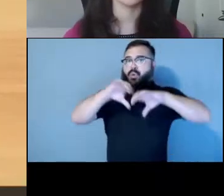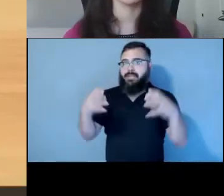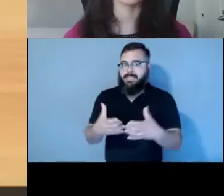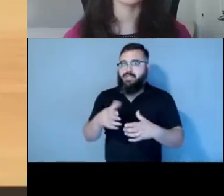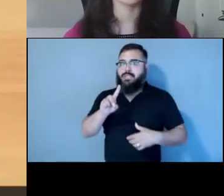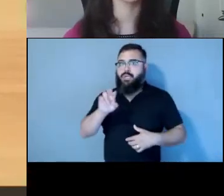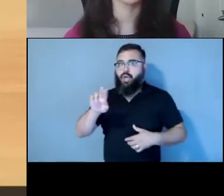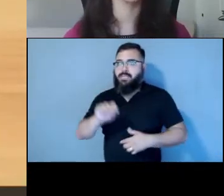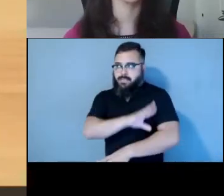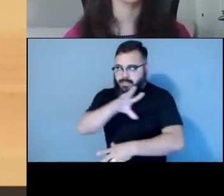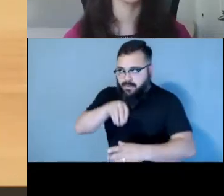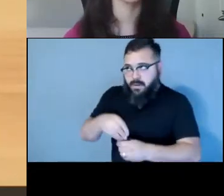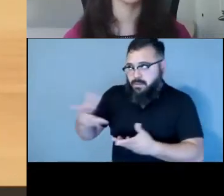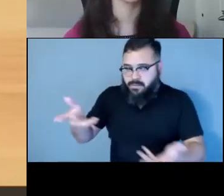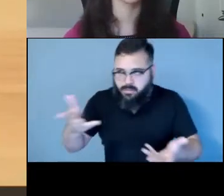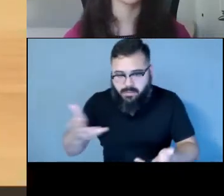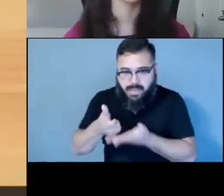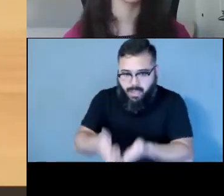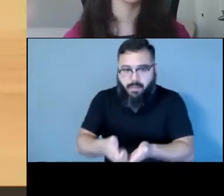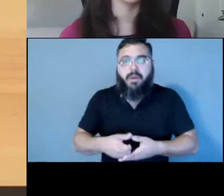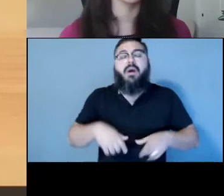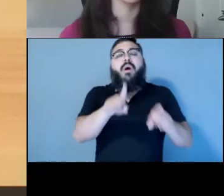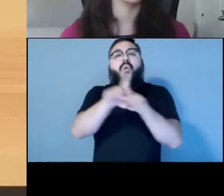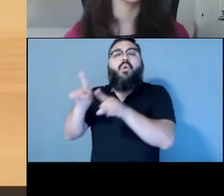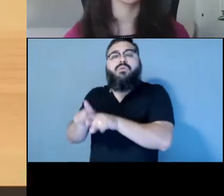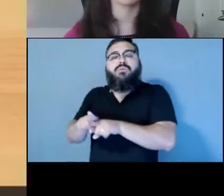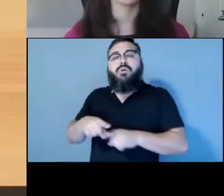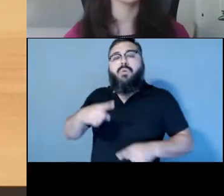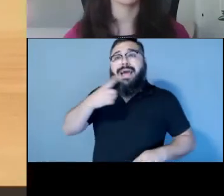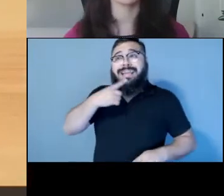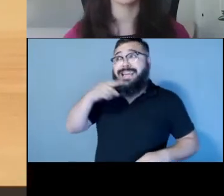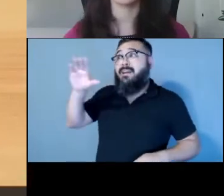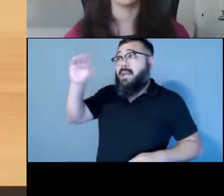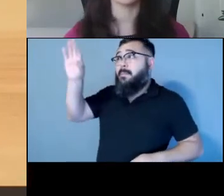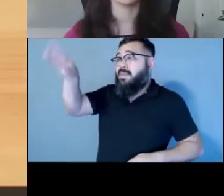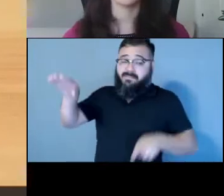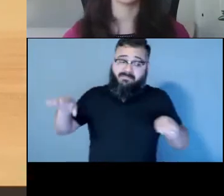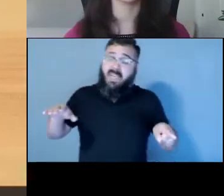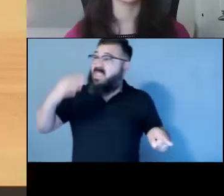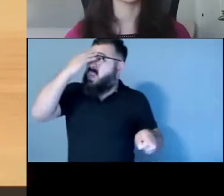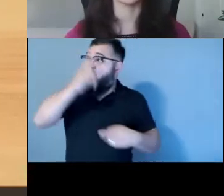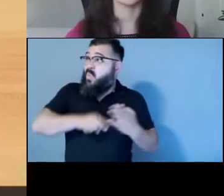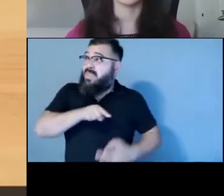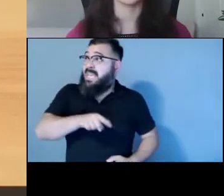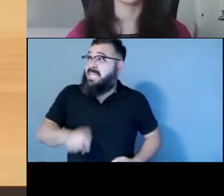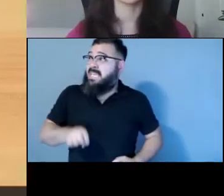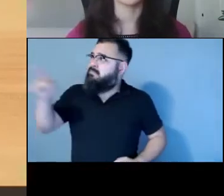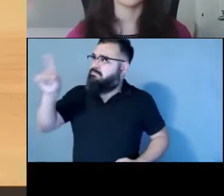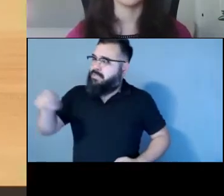And then I also always encourage employers that the person with the disability knows the most about what they need. And so listen to them and understand them